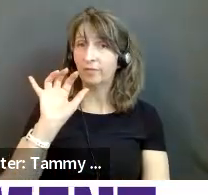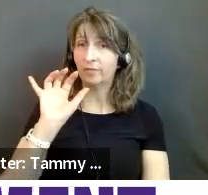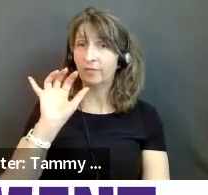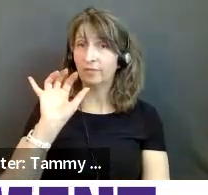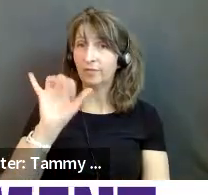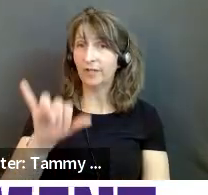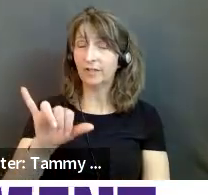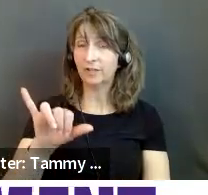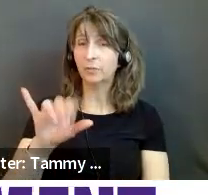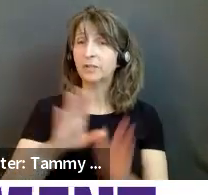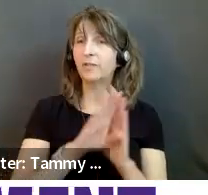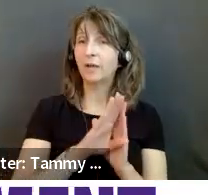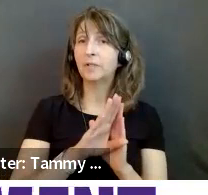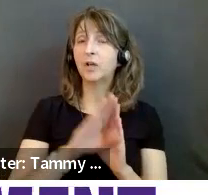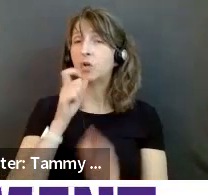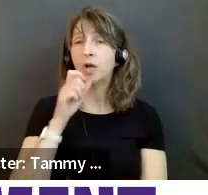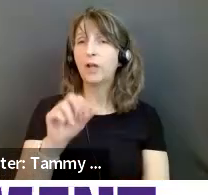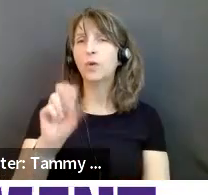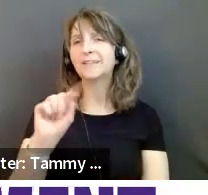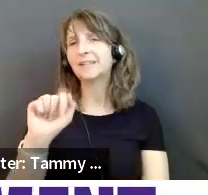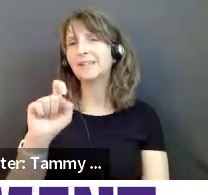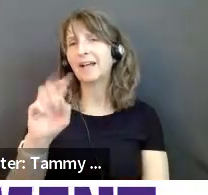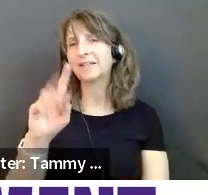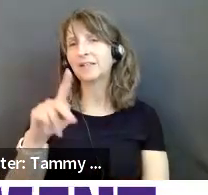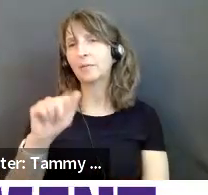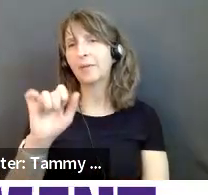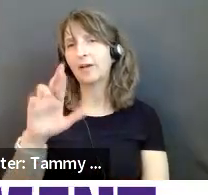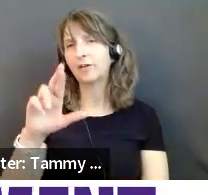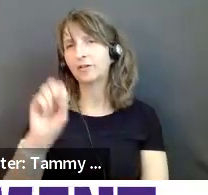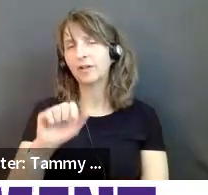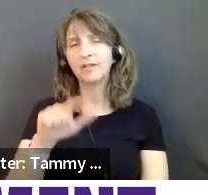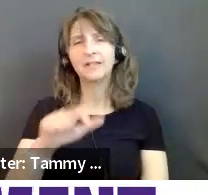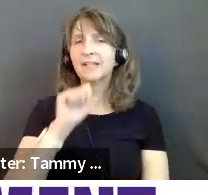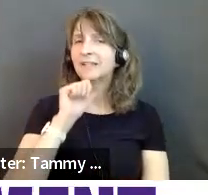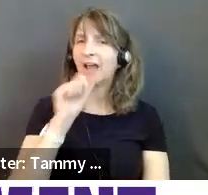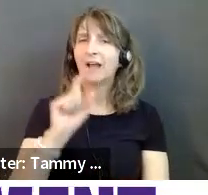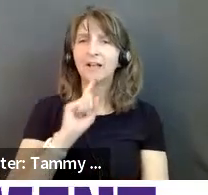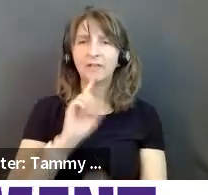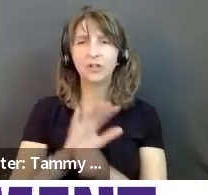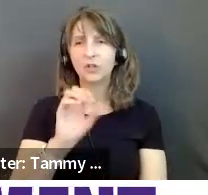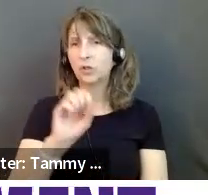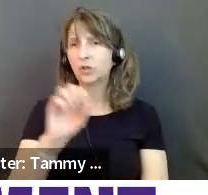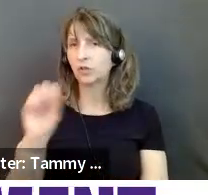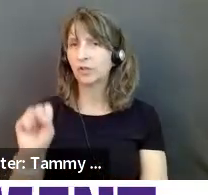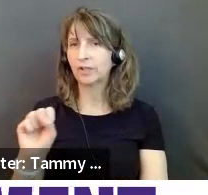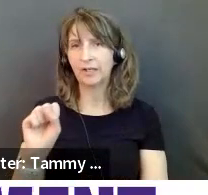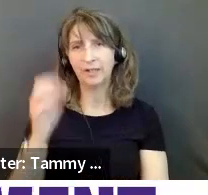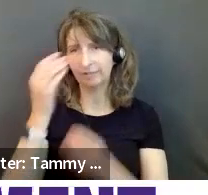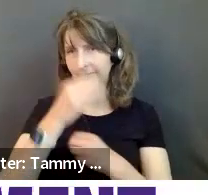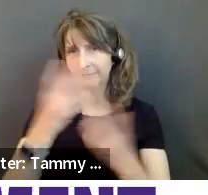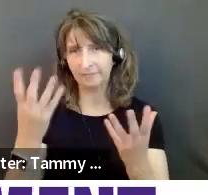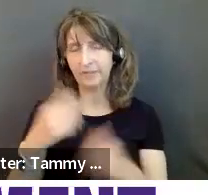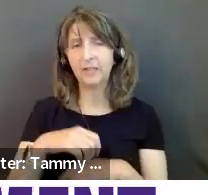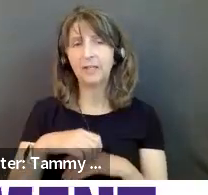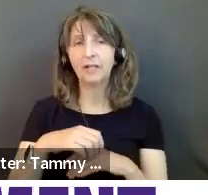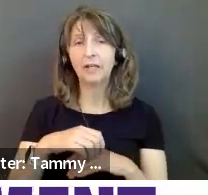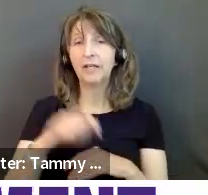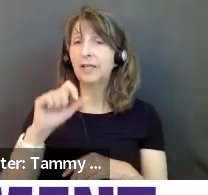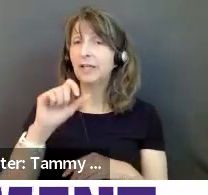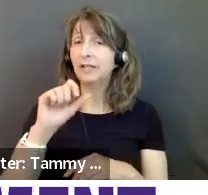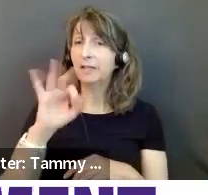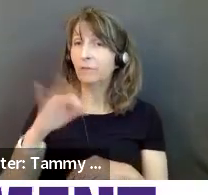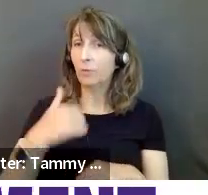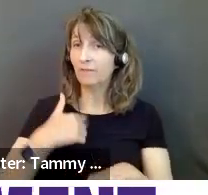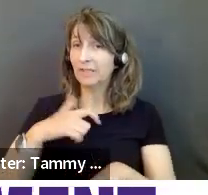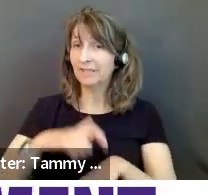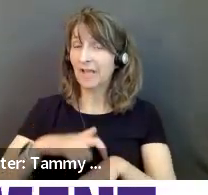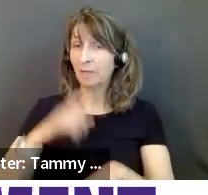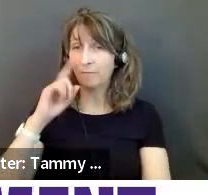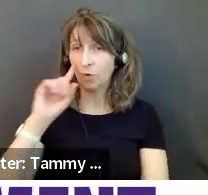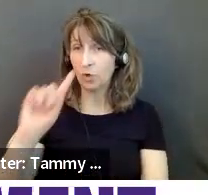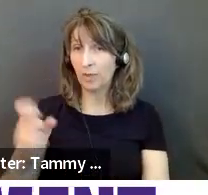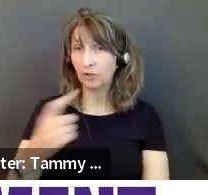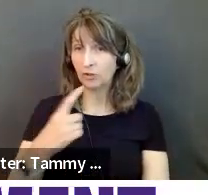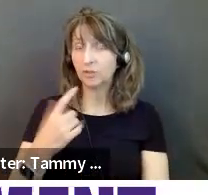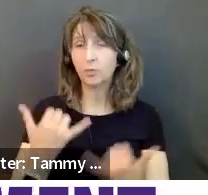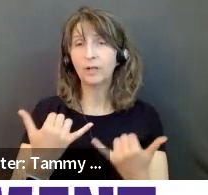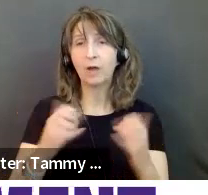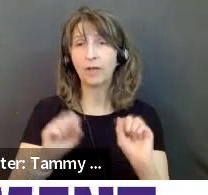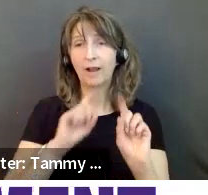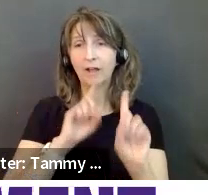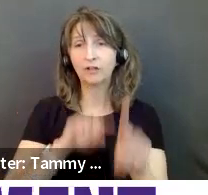These do not constitute an official Social Security communication. Okay. If we have time for any questions, we can go ahead and do our best to answer those now.